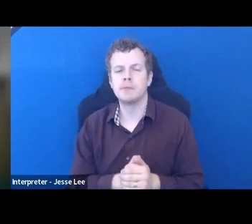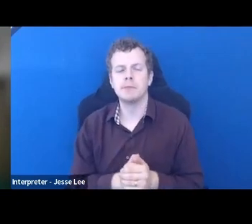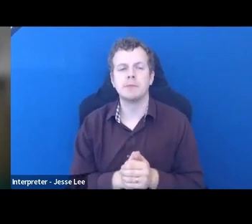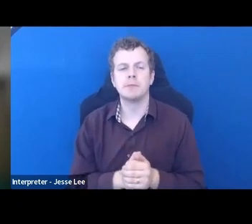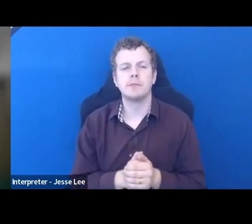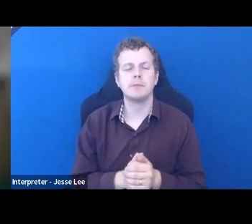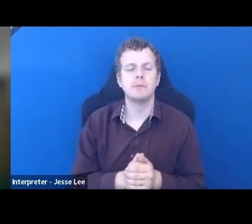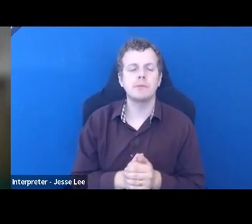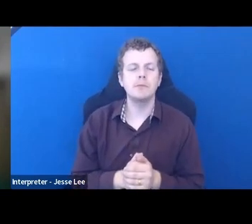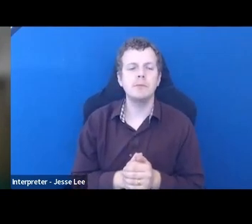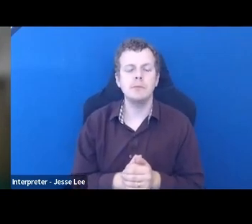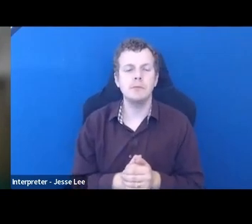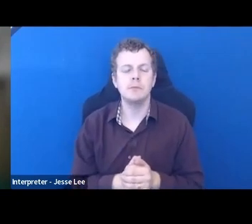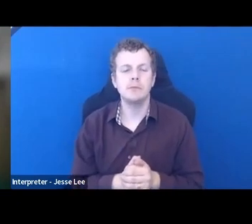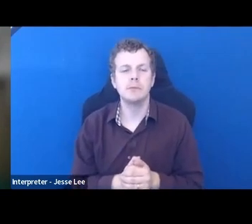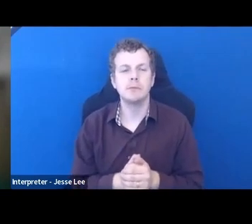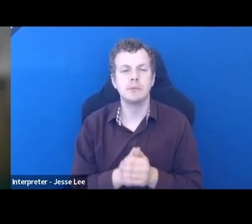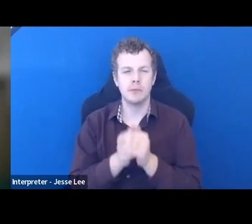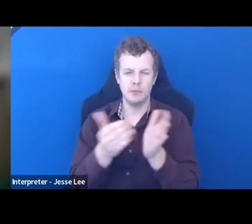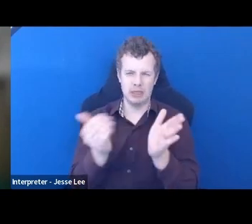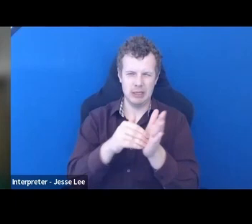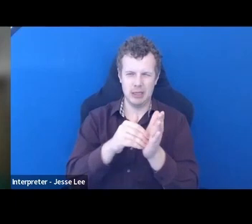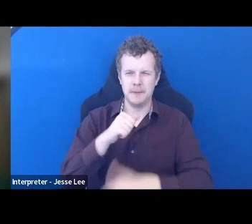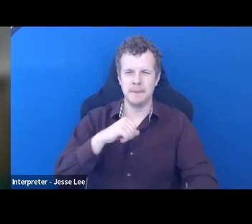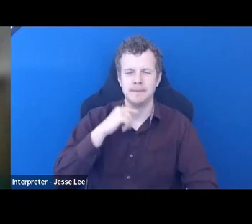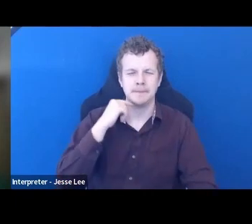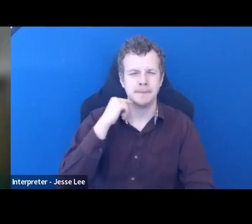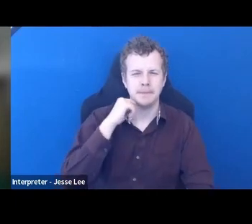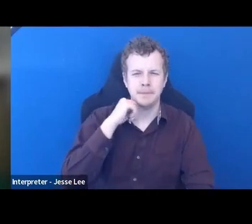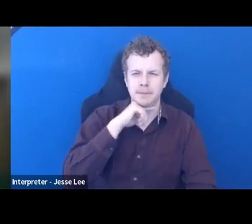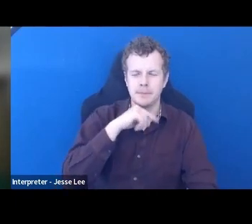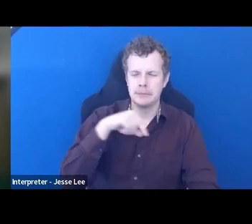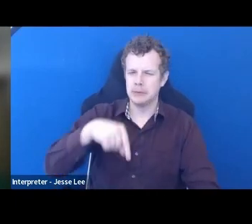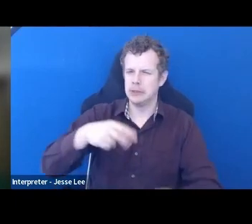And again, we're - this - this is qualitative methodology.